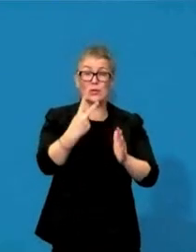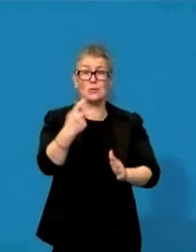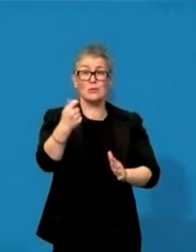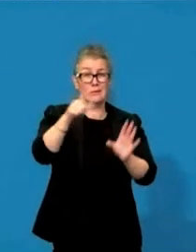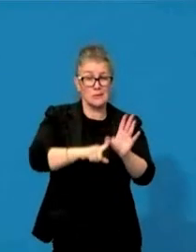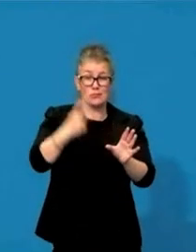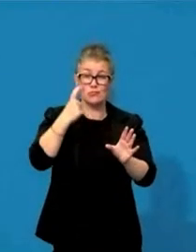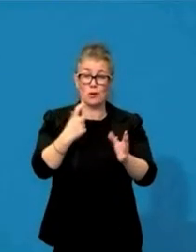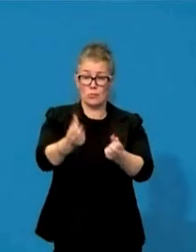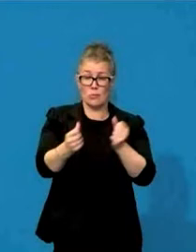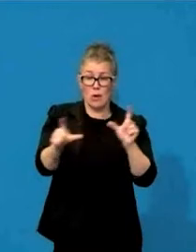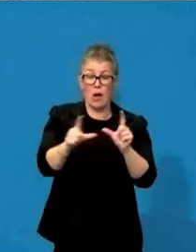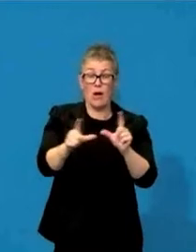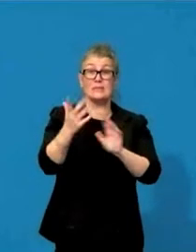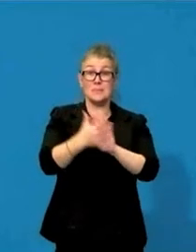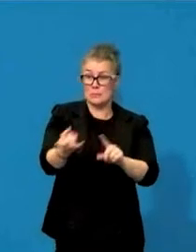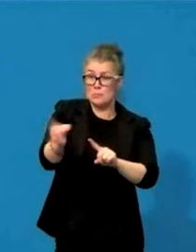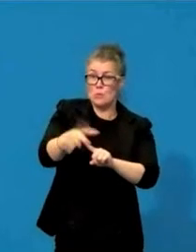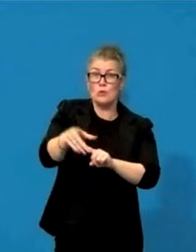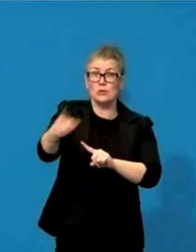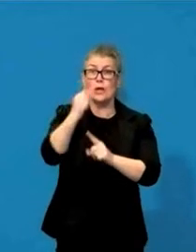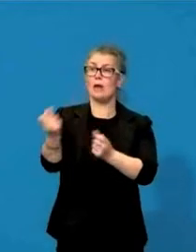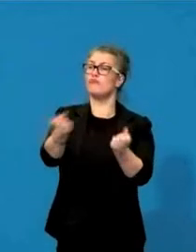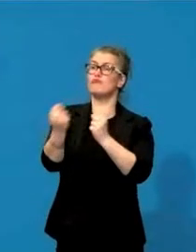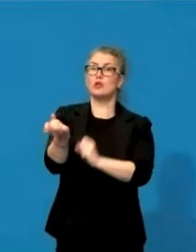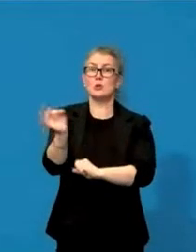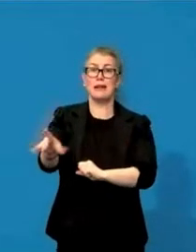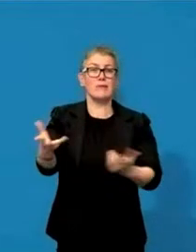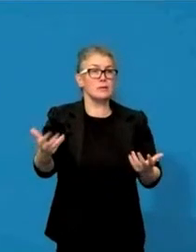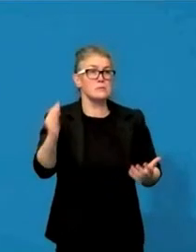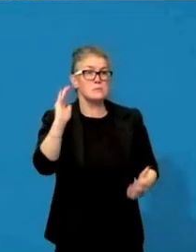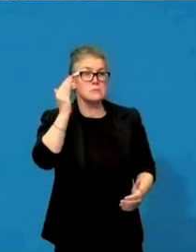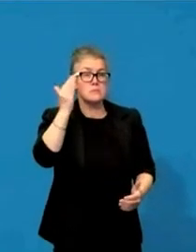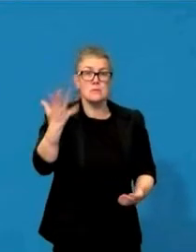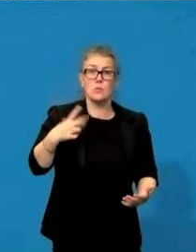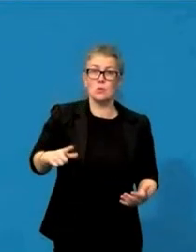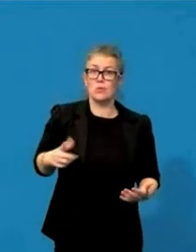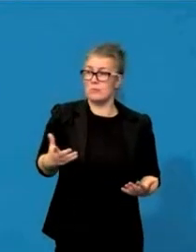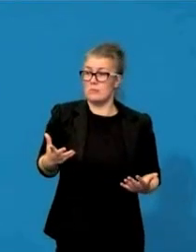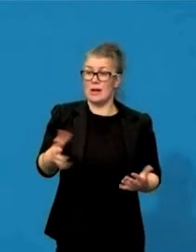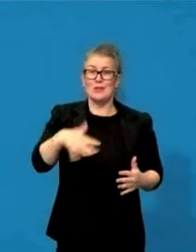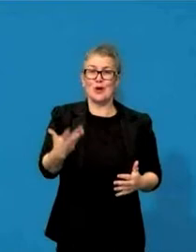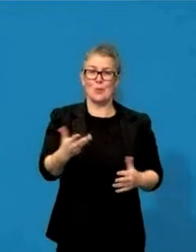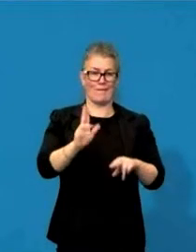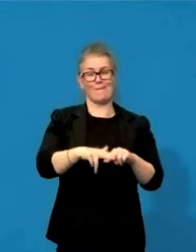mental health and how he sees himself, because he wants to own his own business. He doesn't want his old father driving him around the whole time.